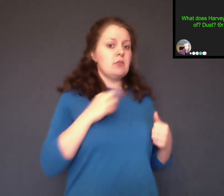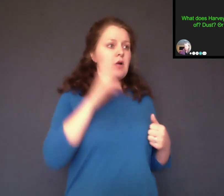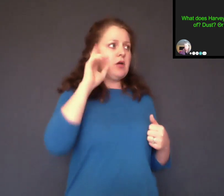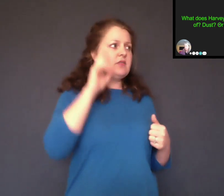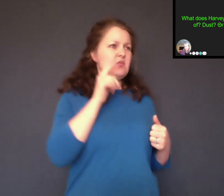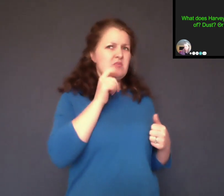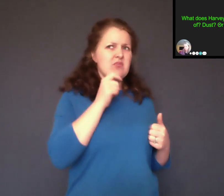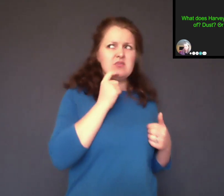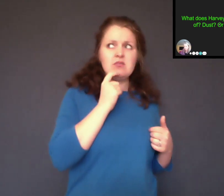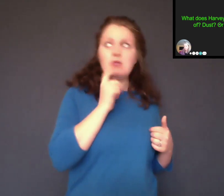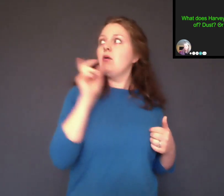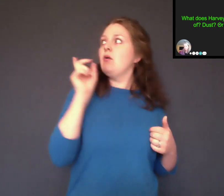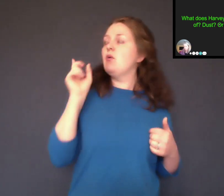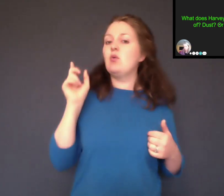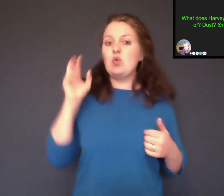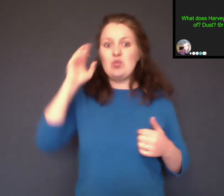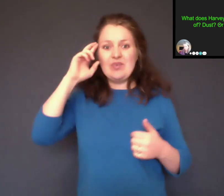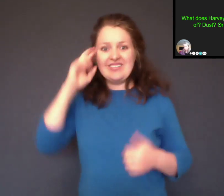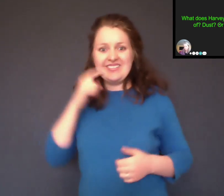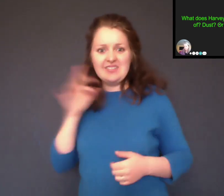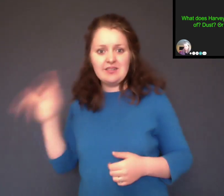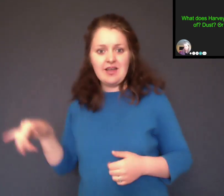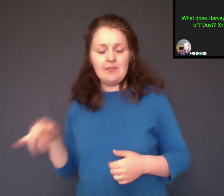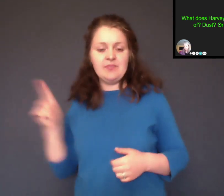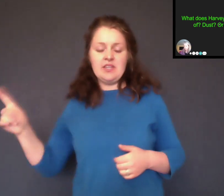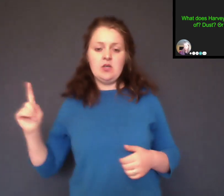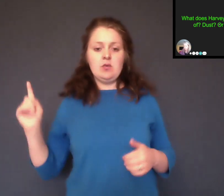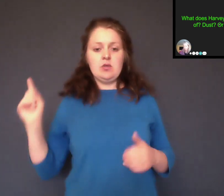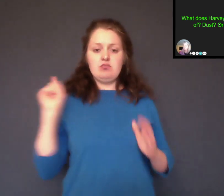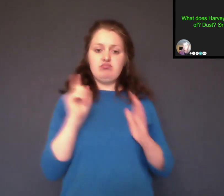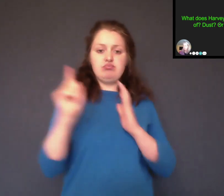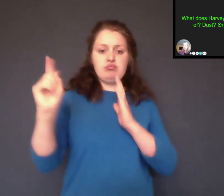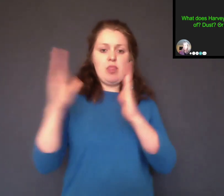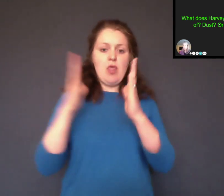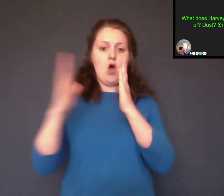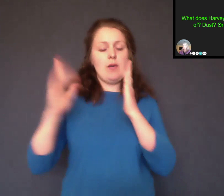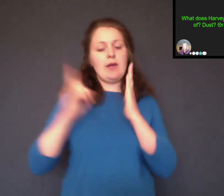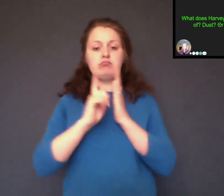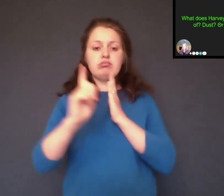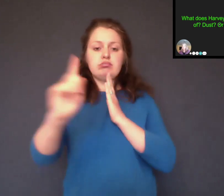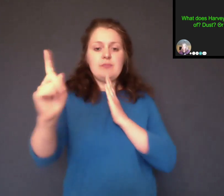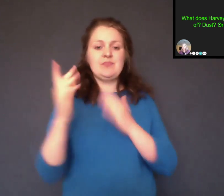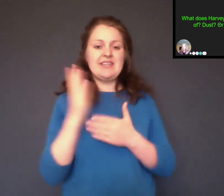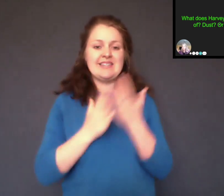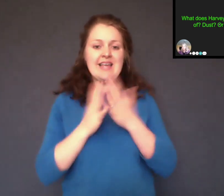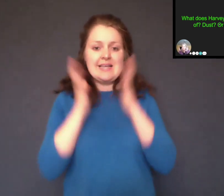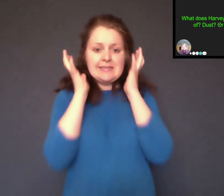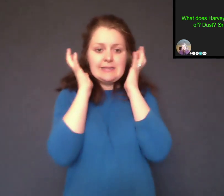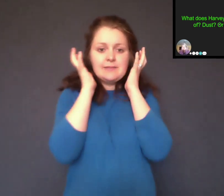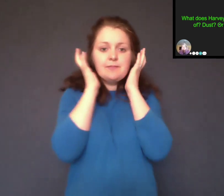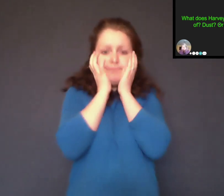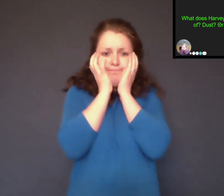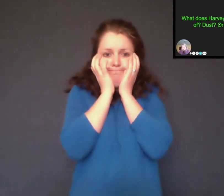was rictus who had spoken and he was retreating across the hallway his hands clapped clamped to